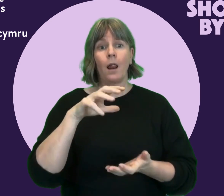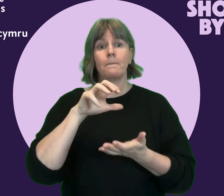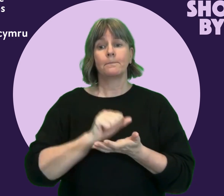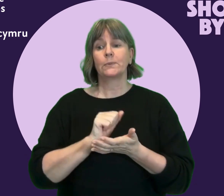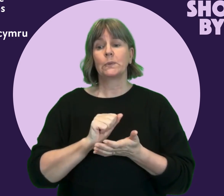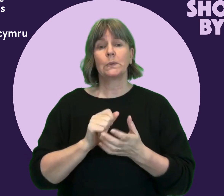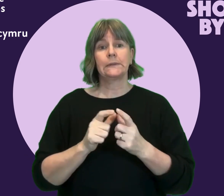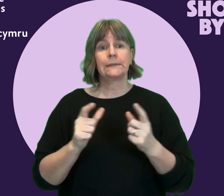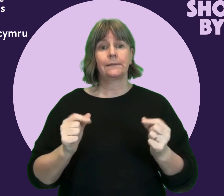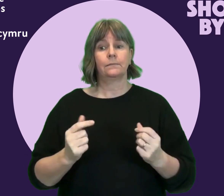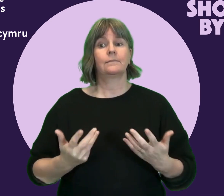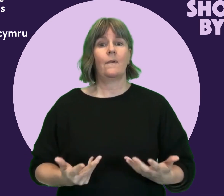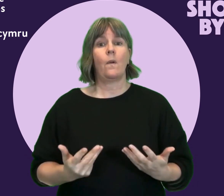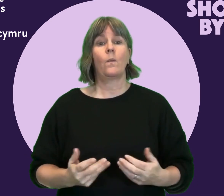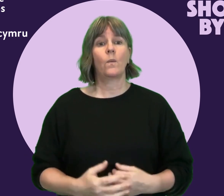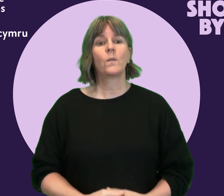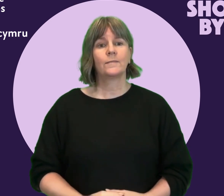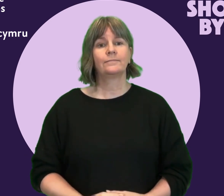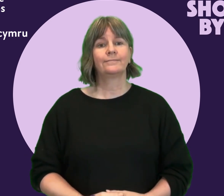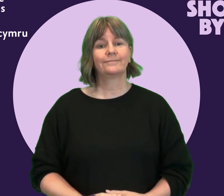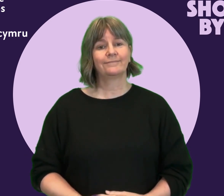Book online now.